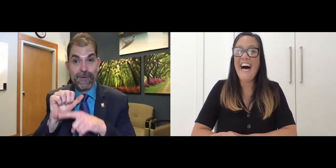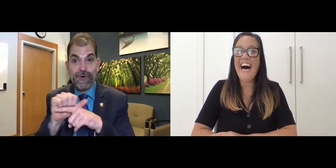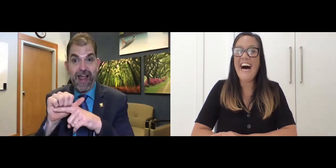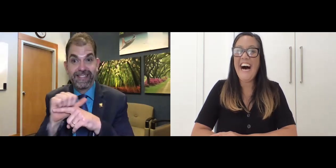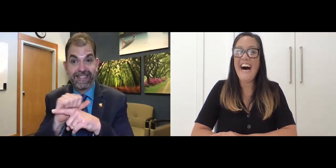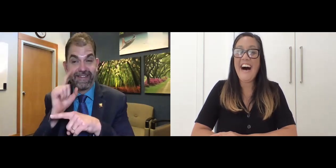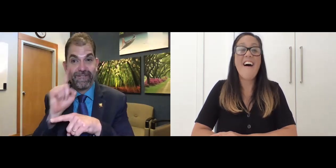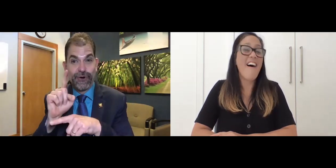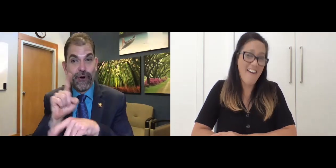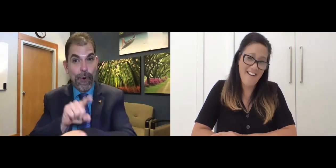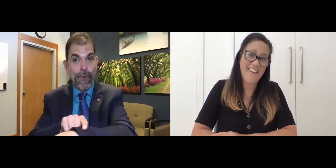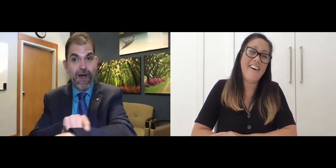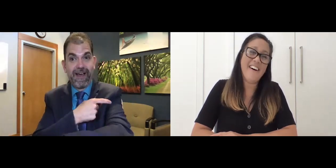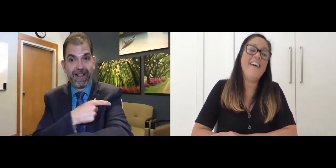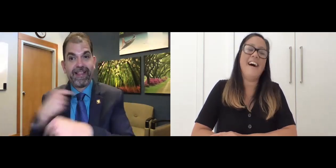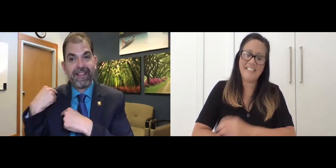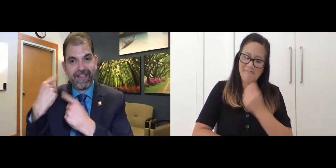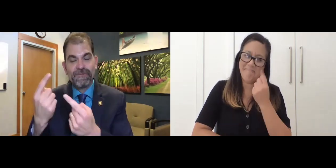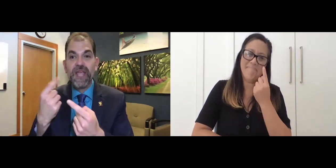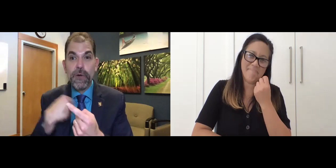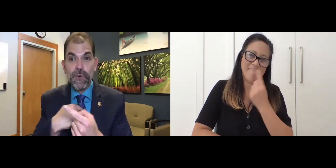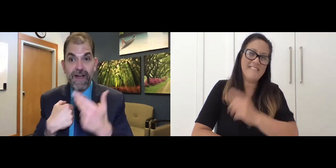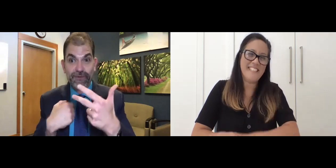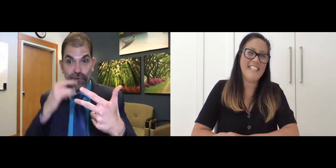right now she hasn't been practicing for a while.